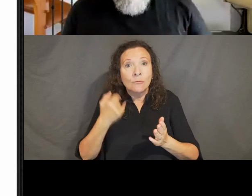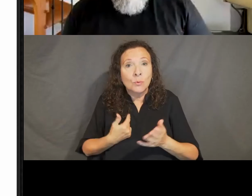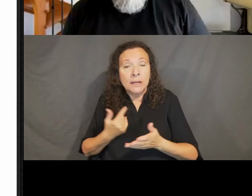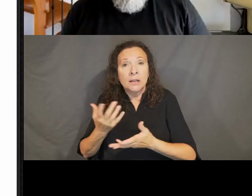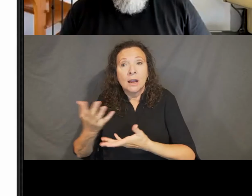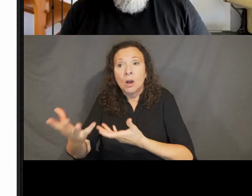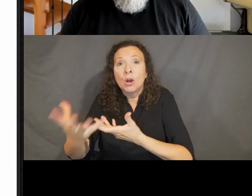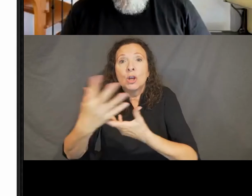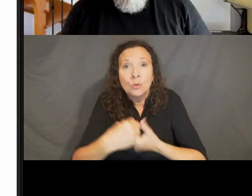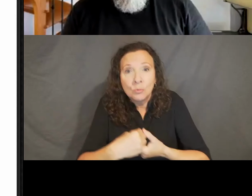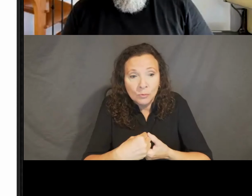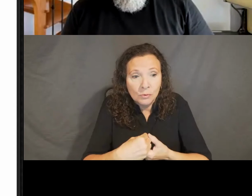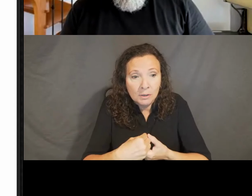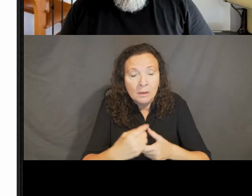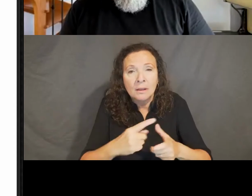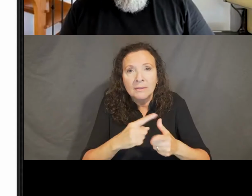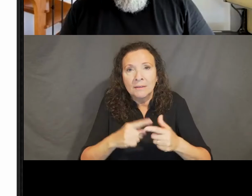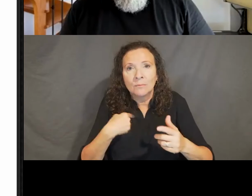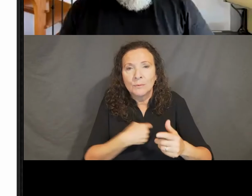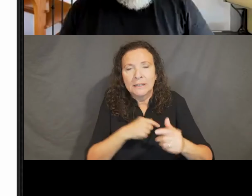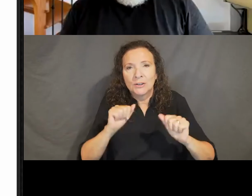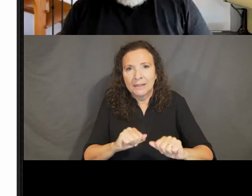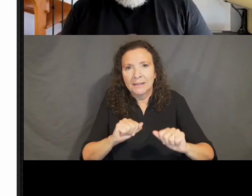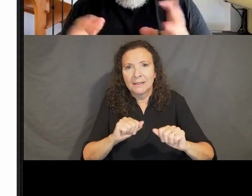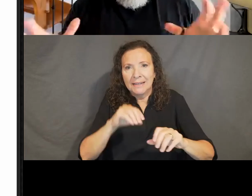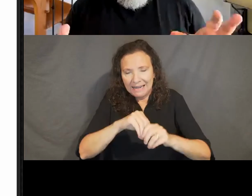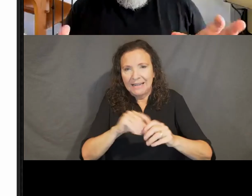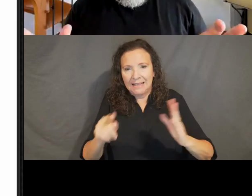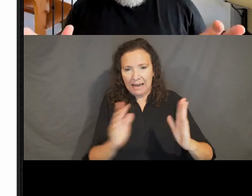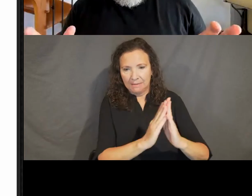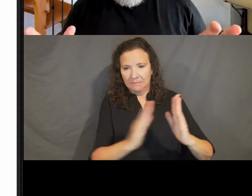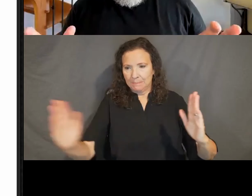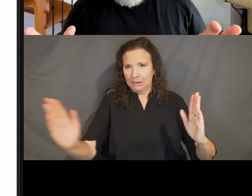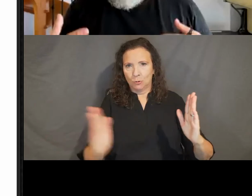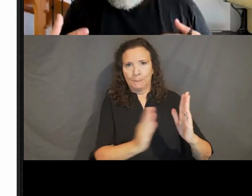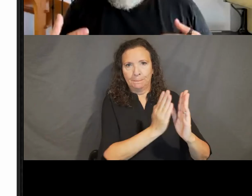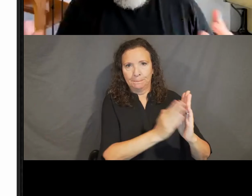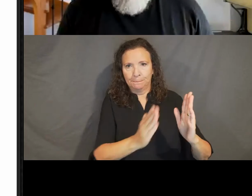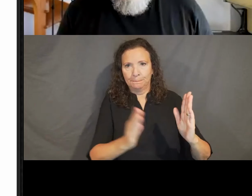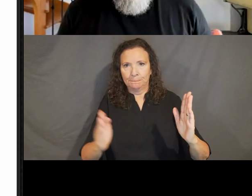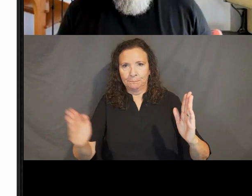that general spectrum. The instinctive speakers are honestly most of us.